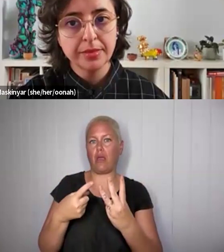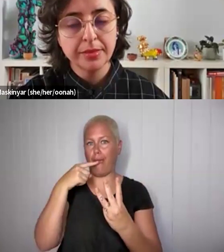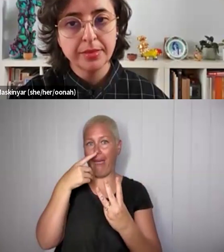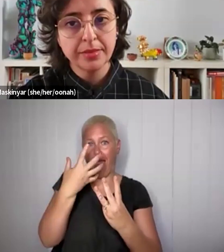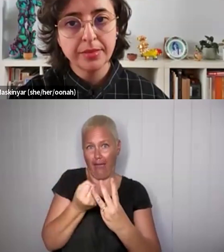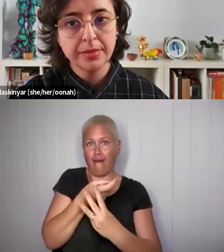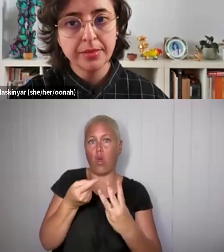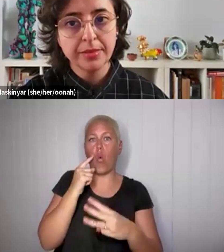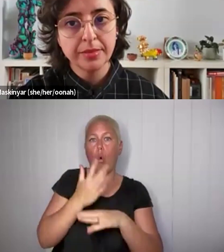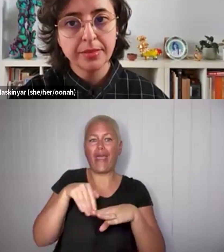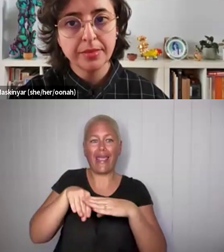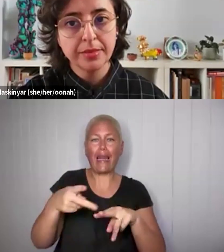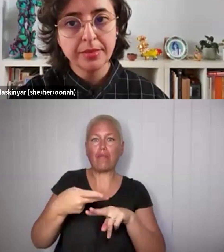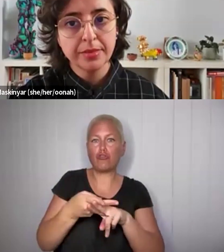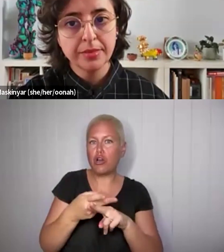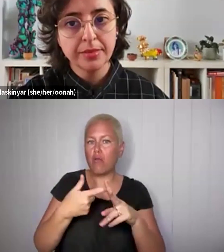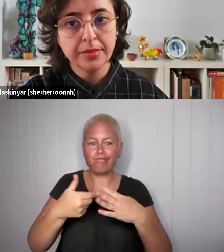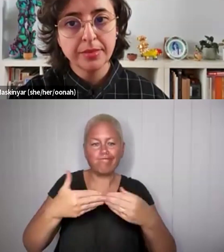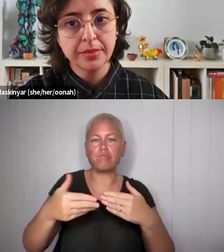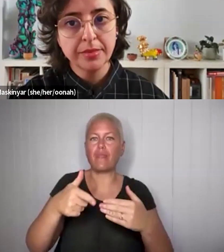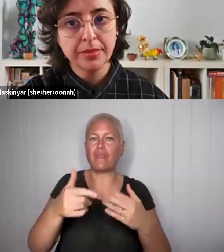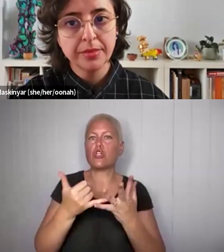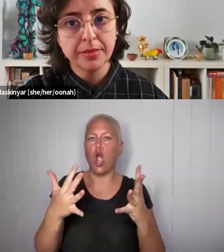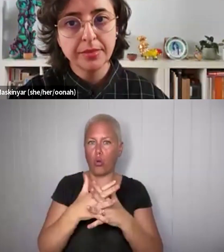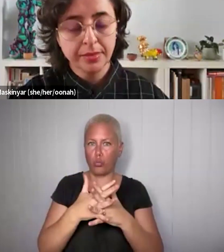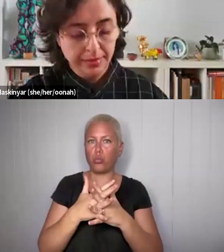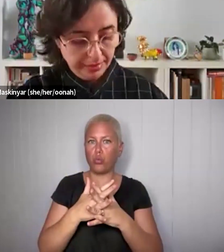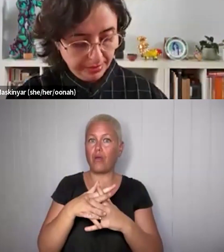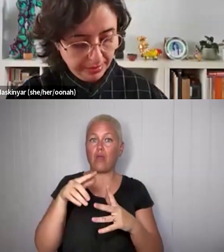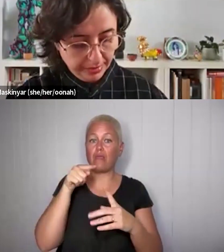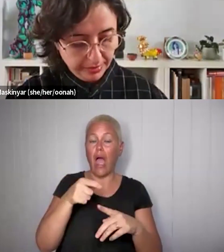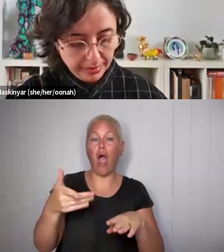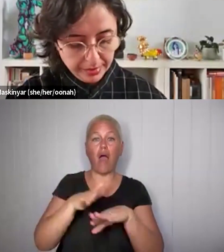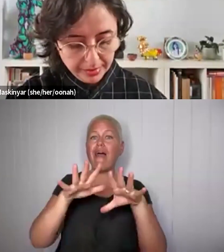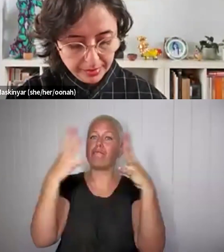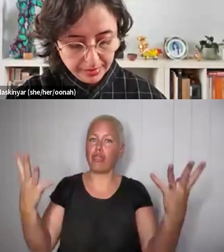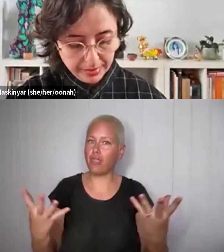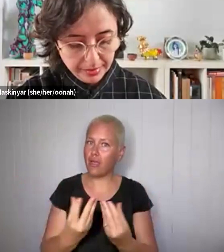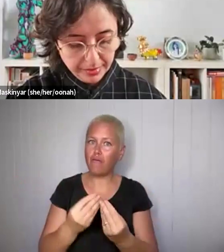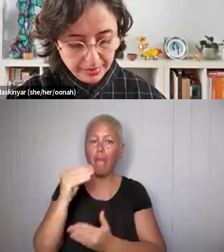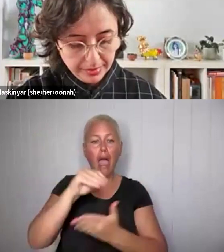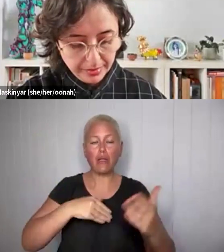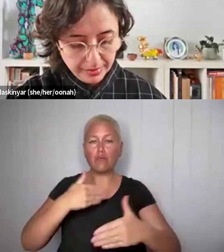productions of the show, and that is everything, from the application process through to the final